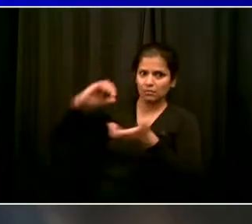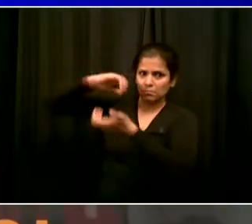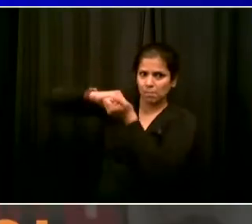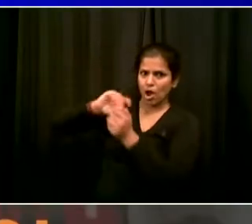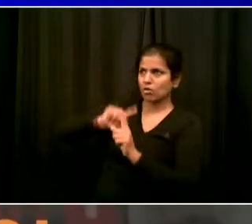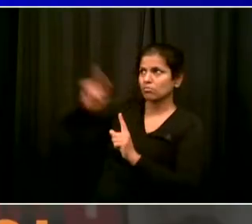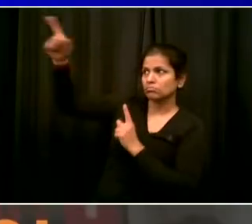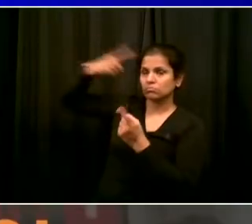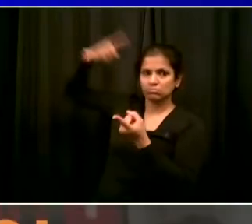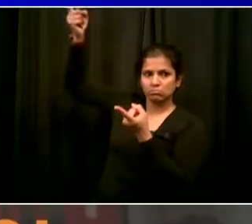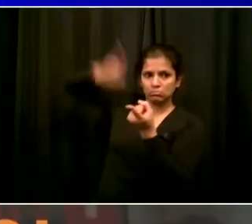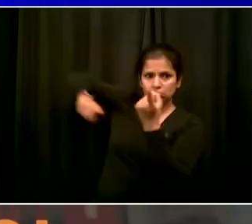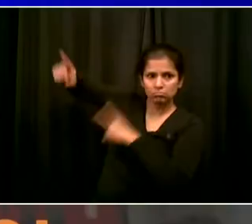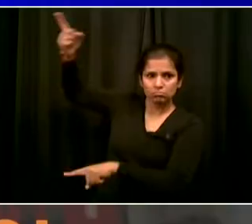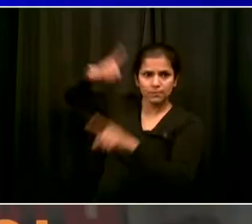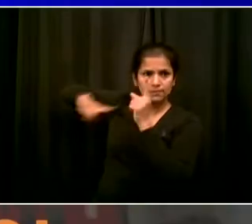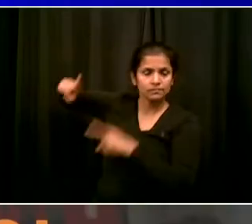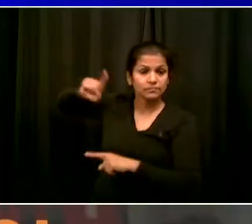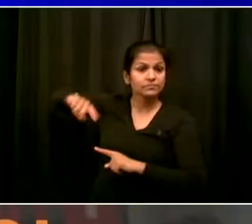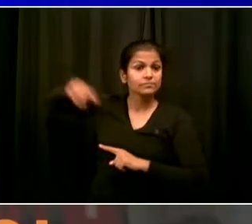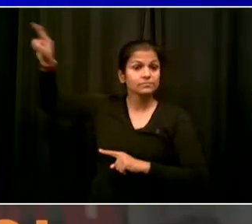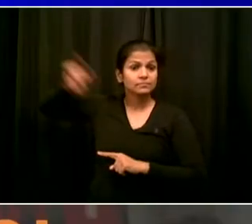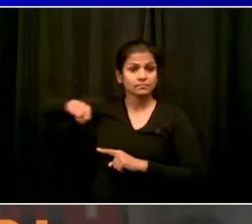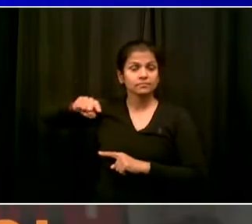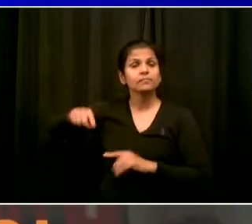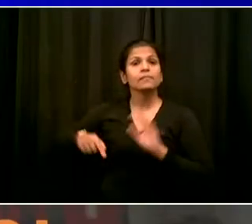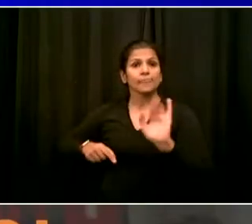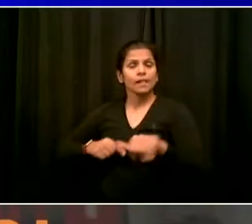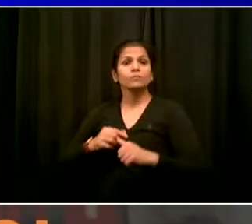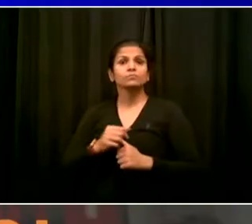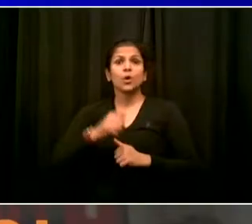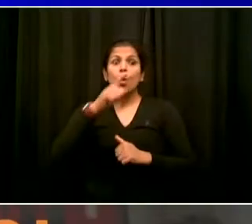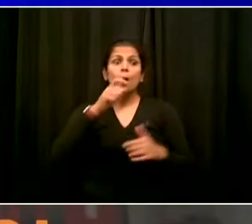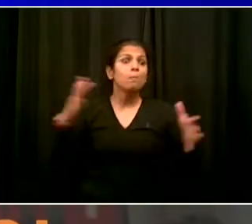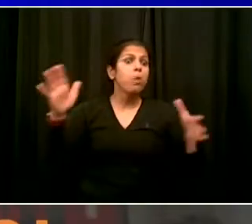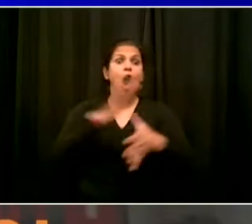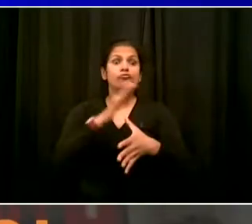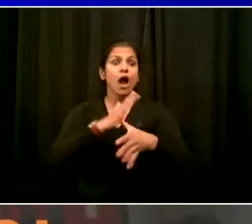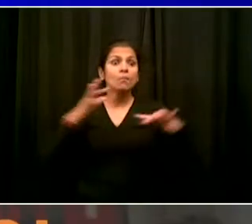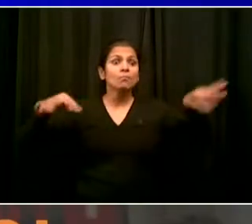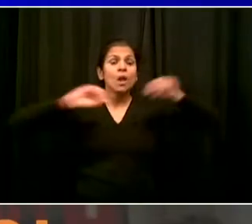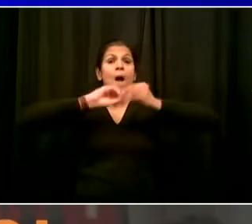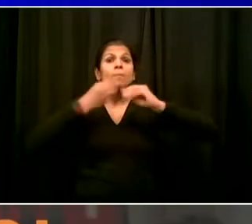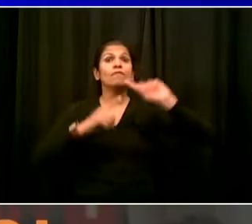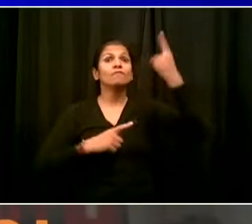APPROACH. BUT WHAT WE ALL AGREE ON IS HIGH-RISK HEALTHCARE WORKERS,